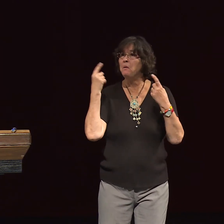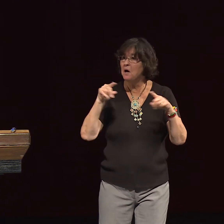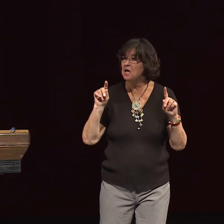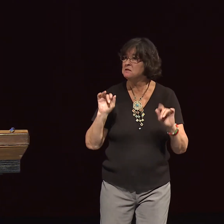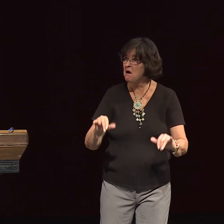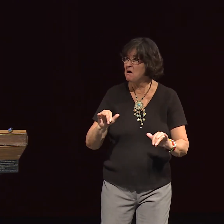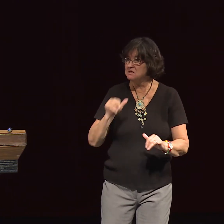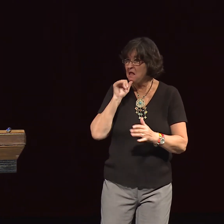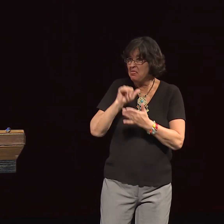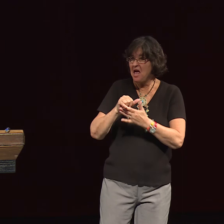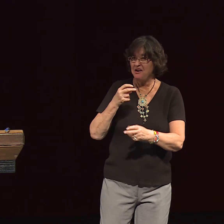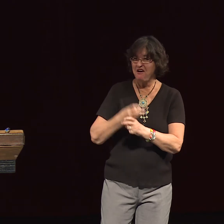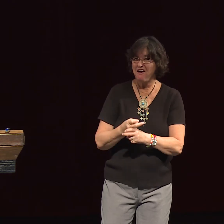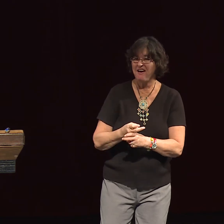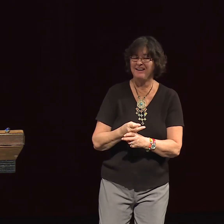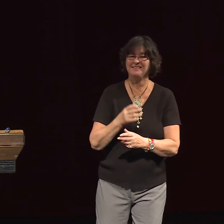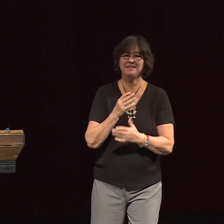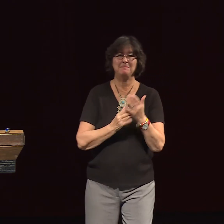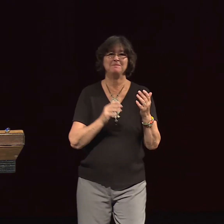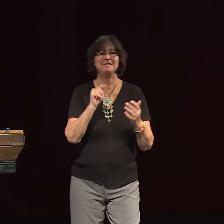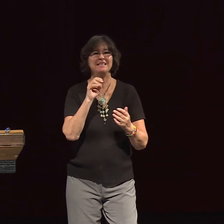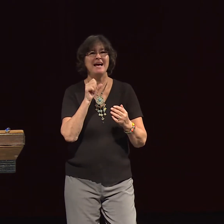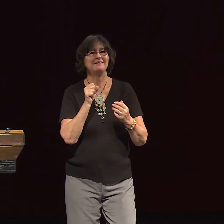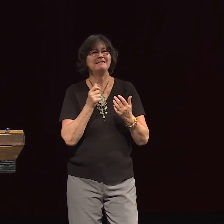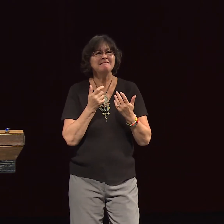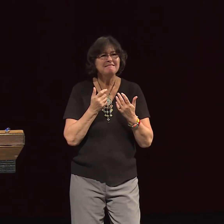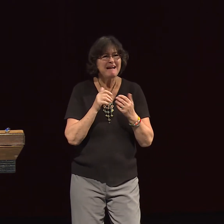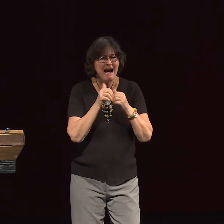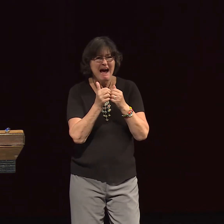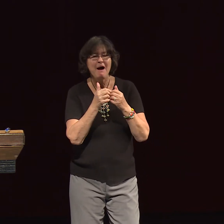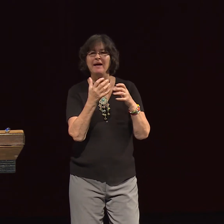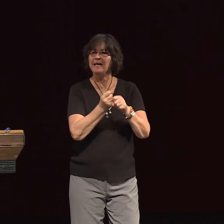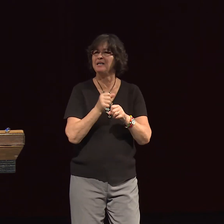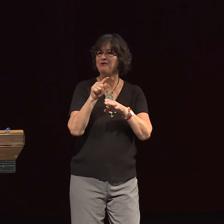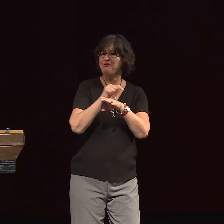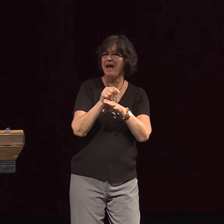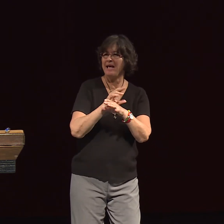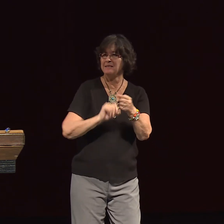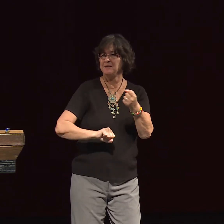Get out there and meet these people.